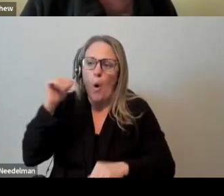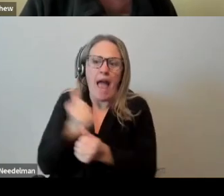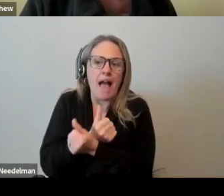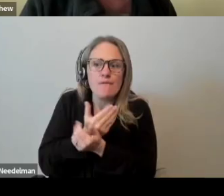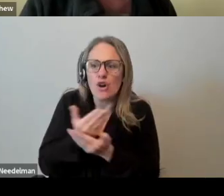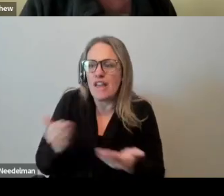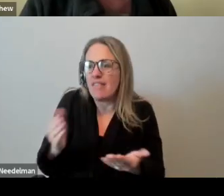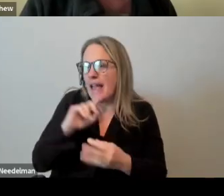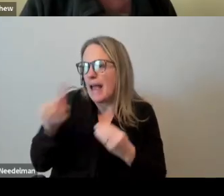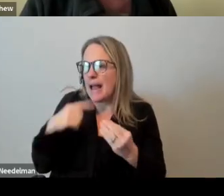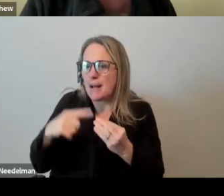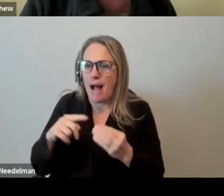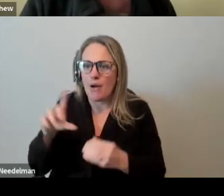with disabilities to do good work.